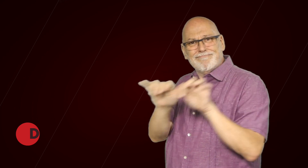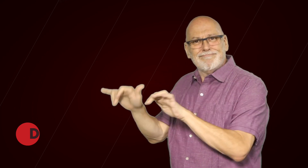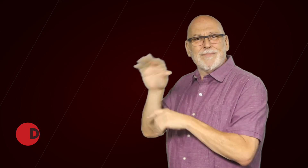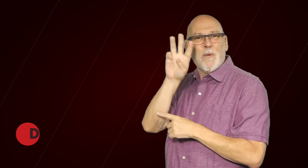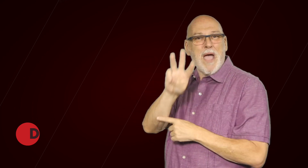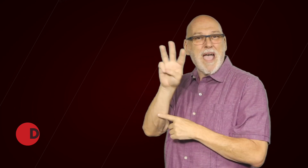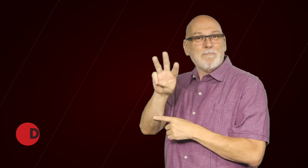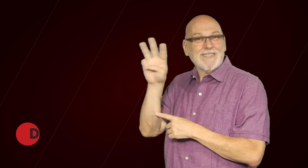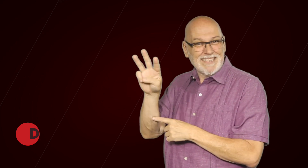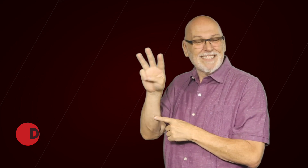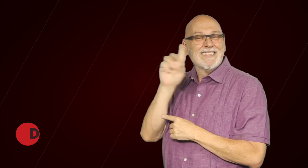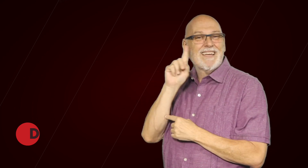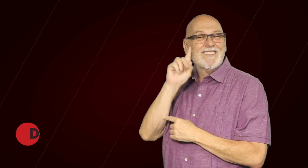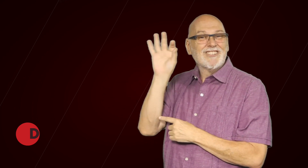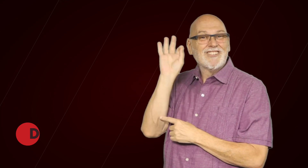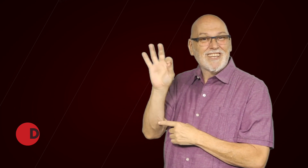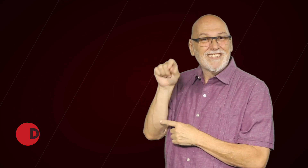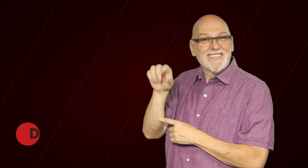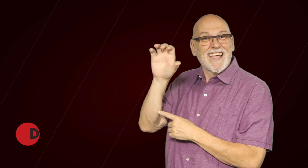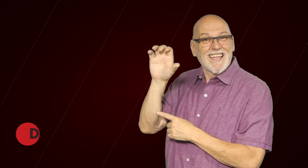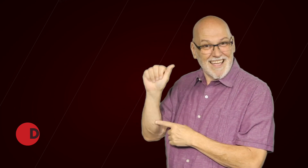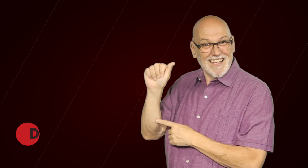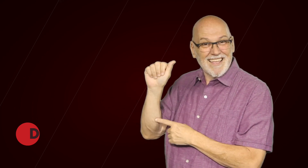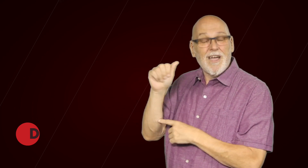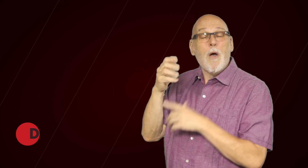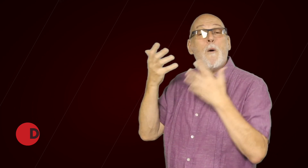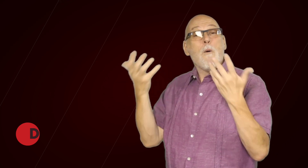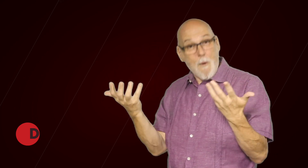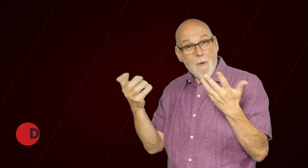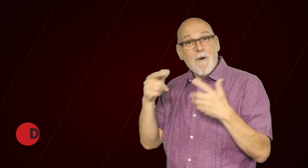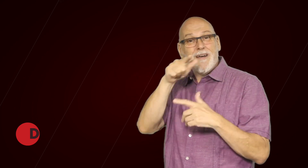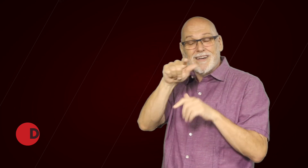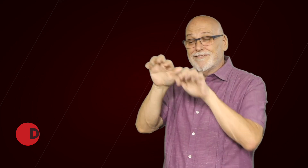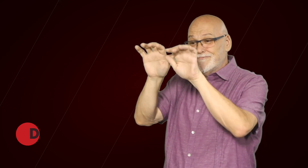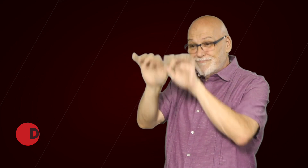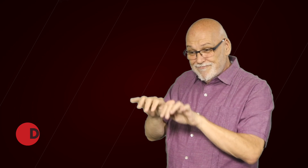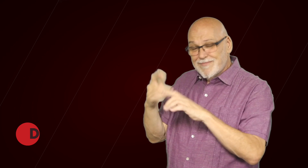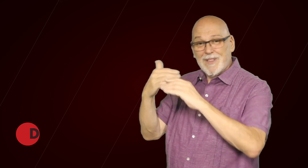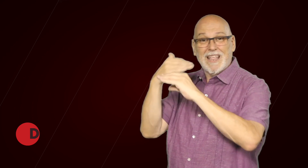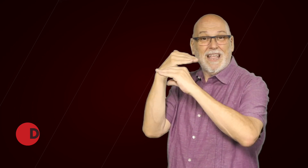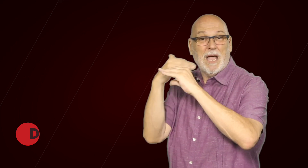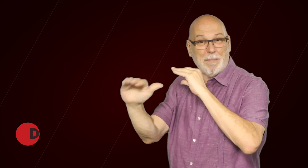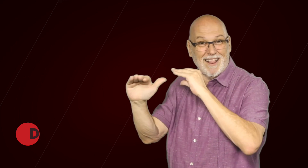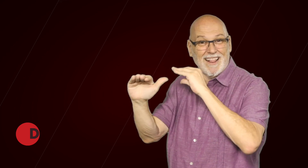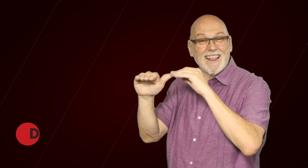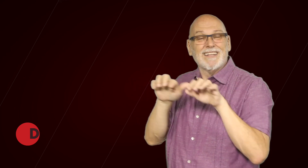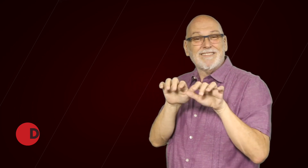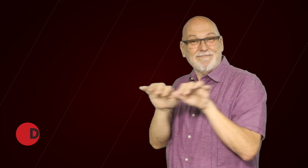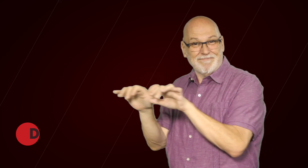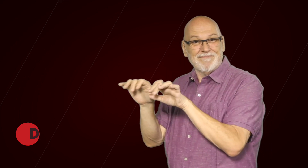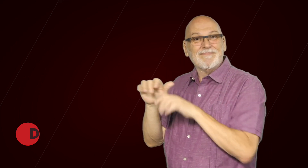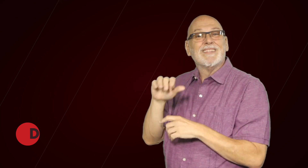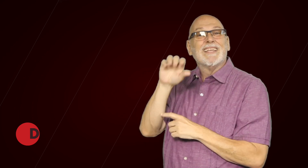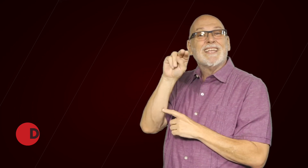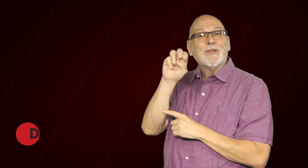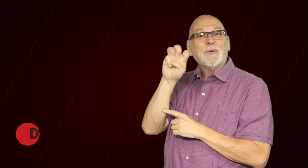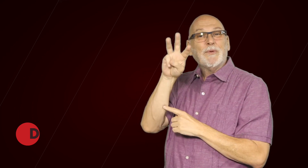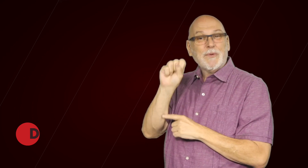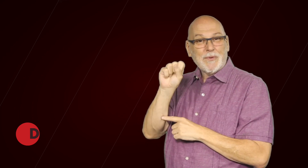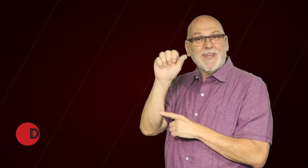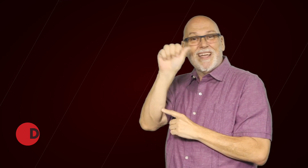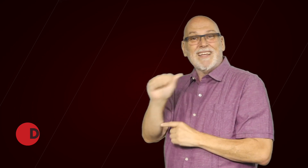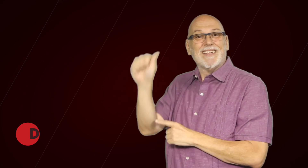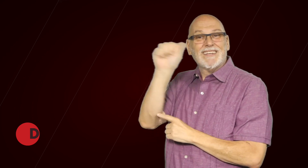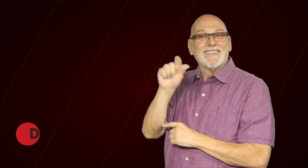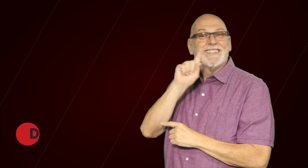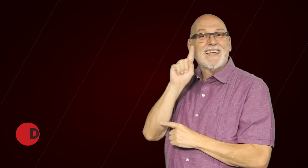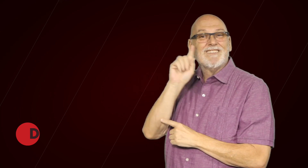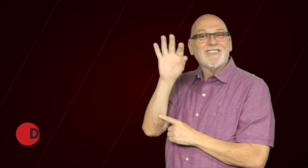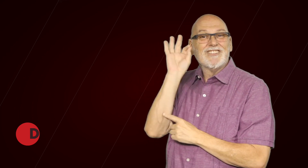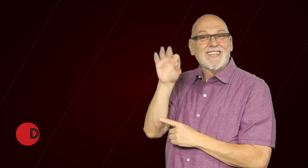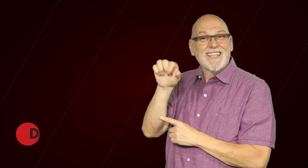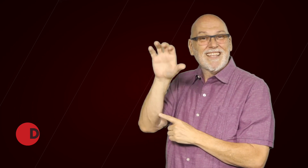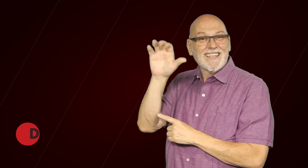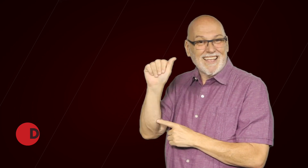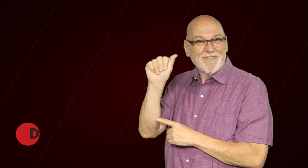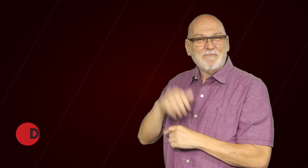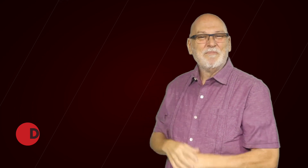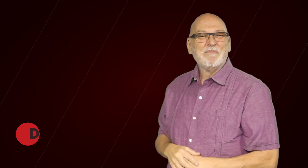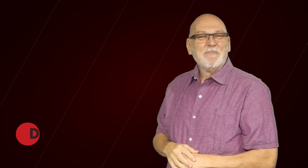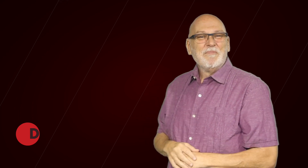www.DeafDots.ca or email to news@deafdots.ca.